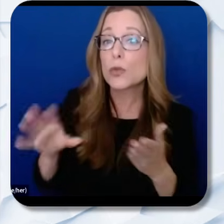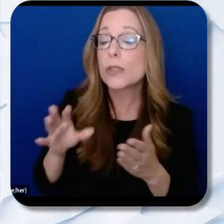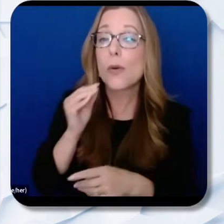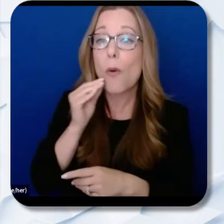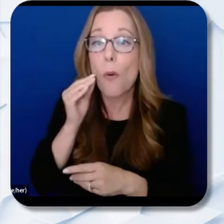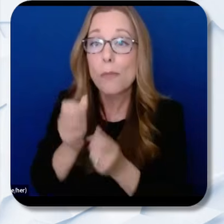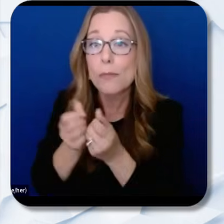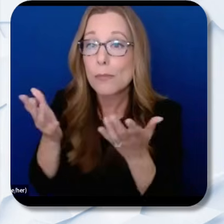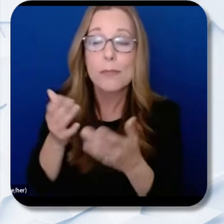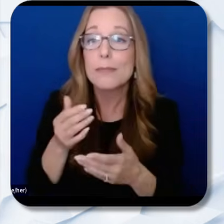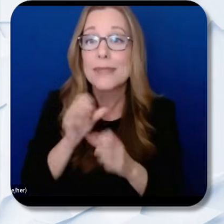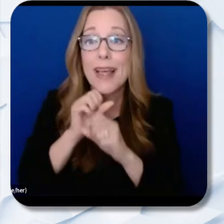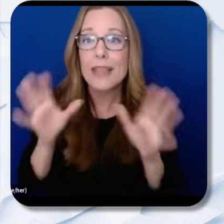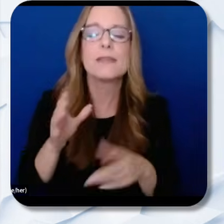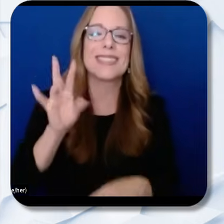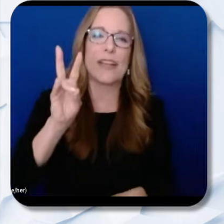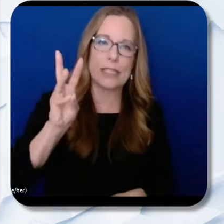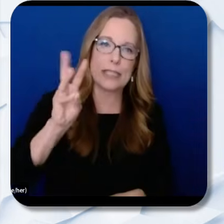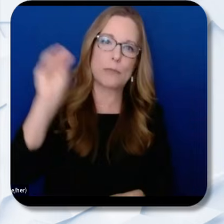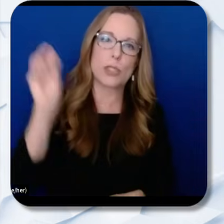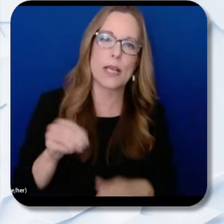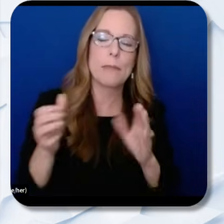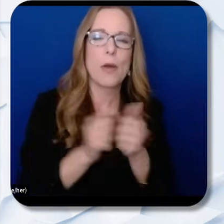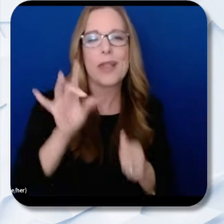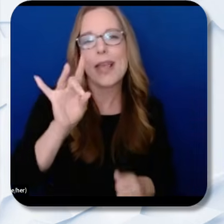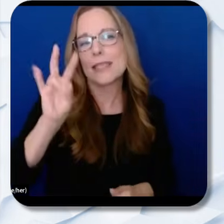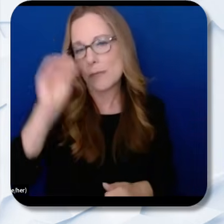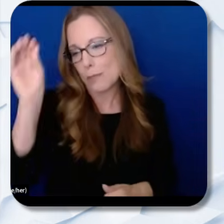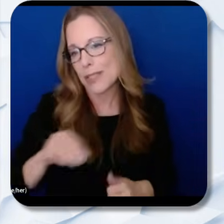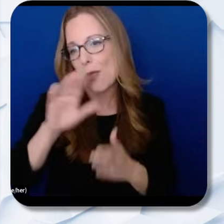They're the result of the barriers that housing instability creates.